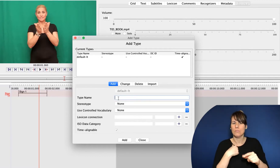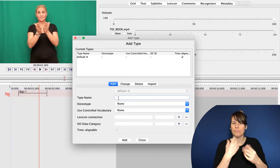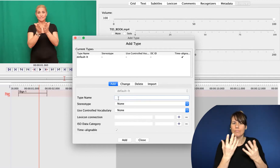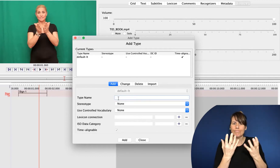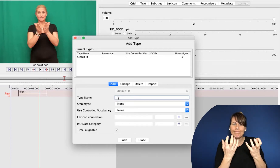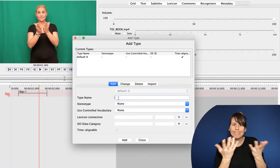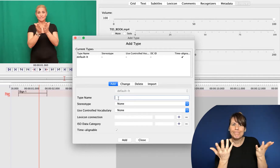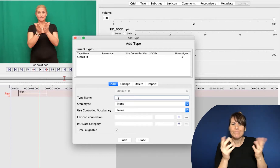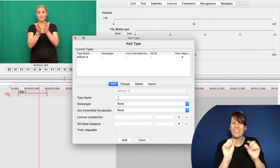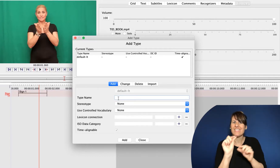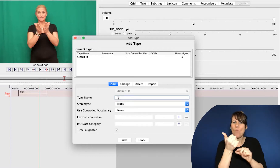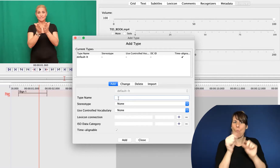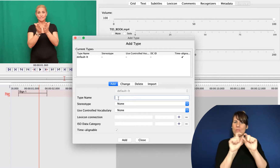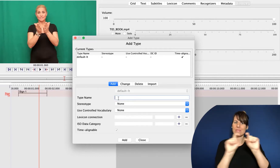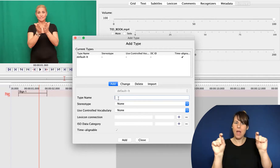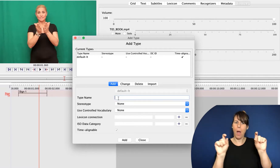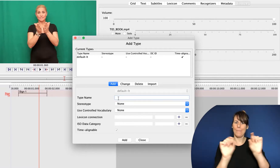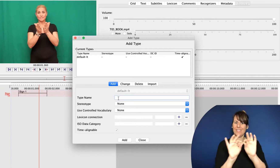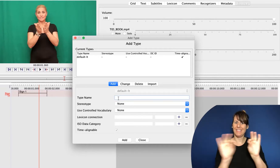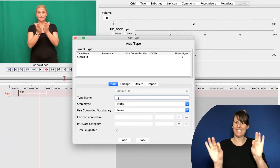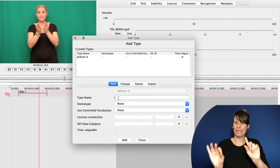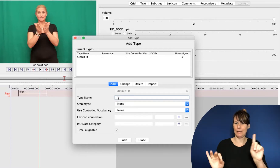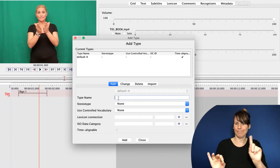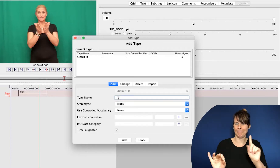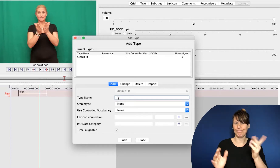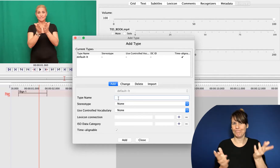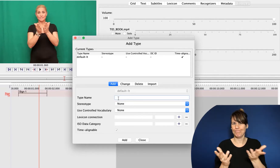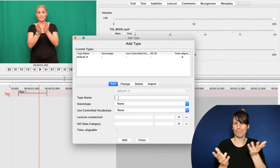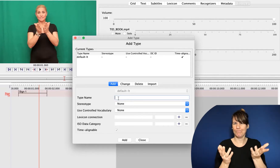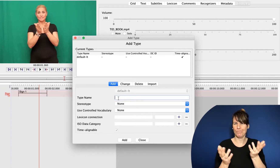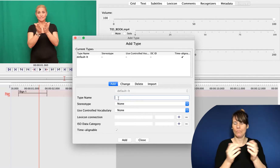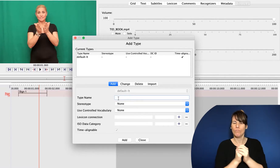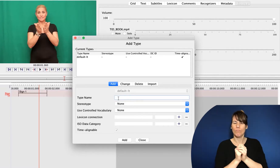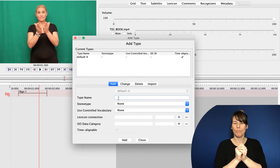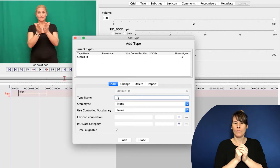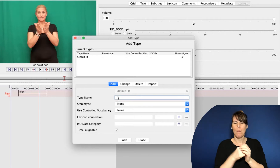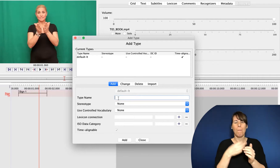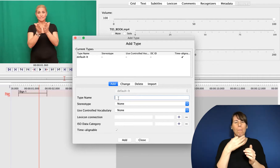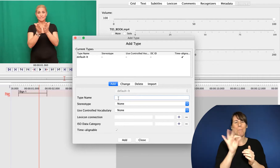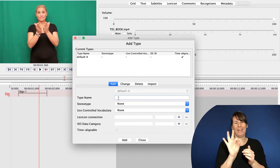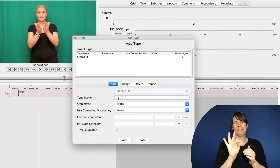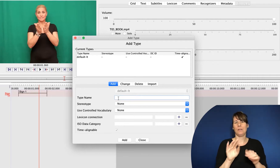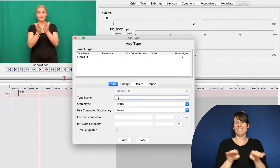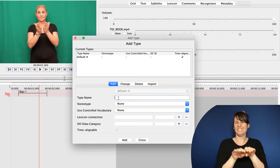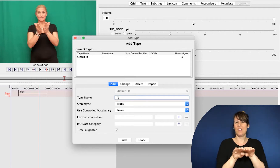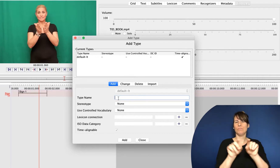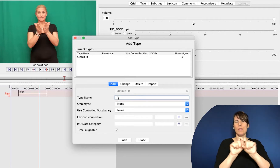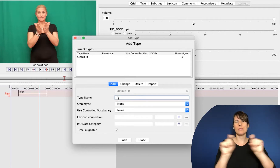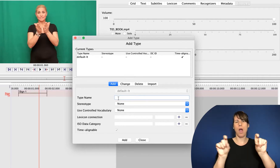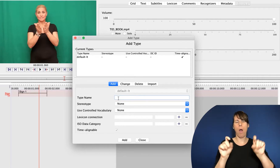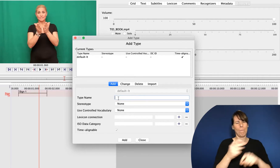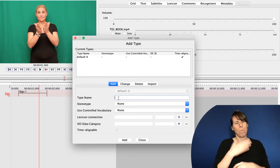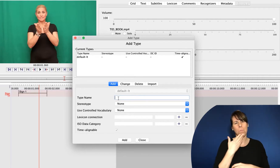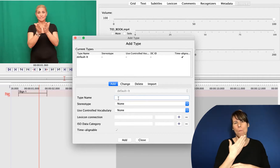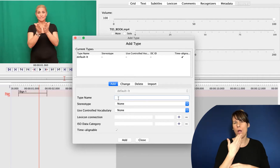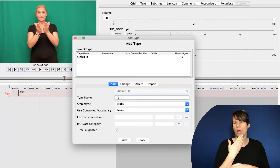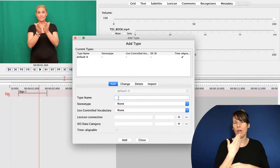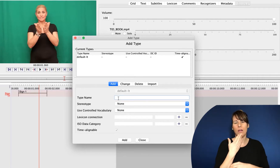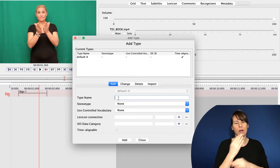So I will be creating a types for each of my tiers and I want them to have the same name